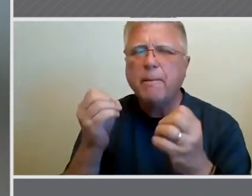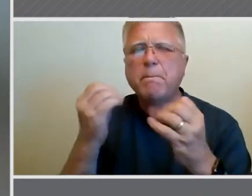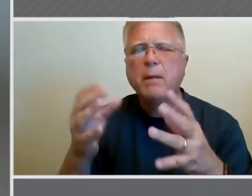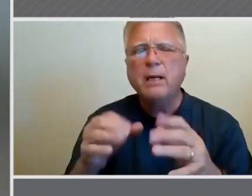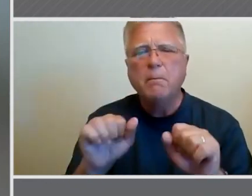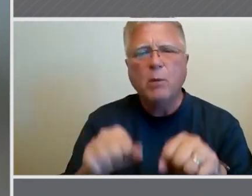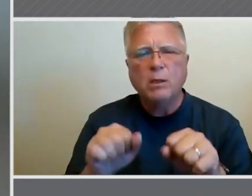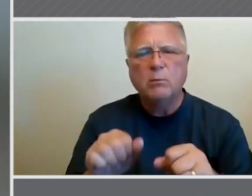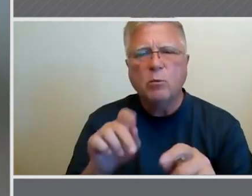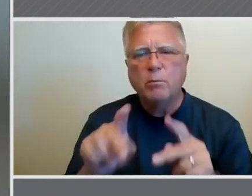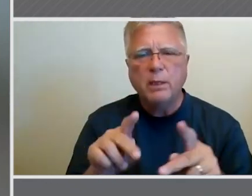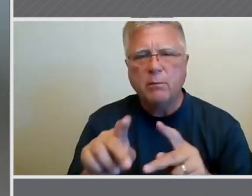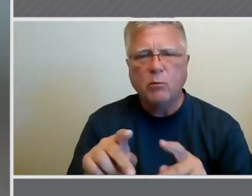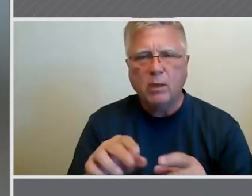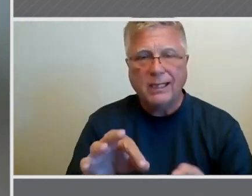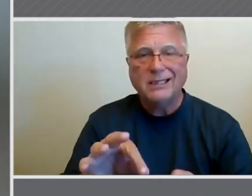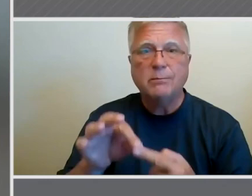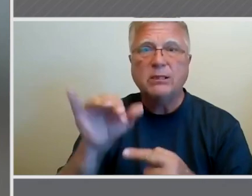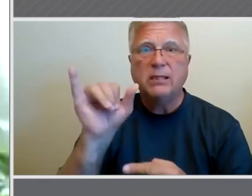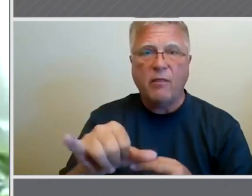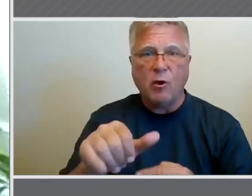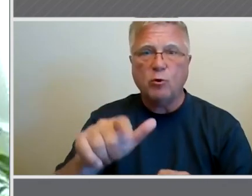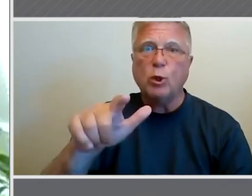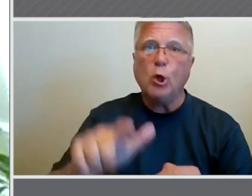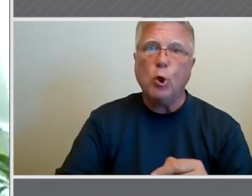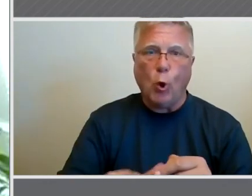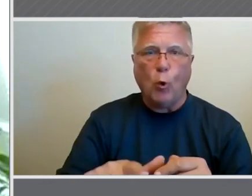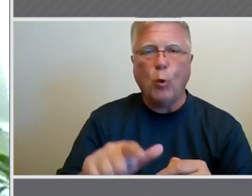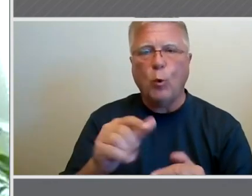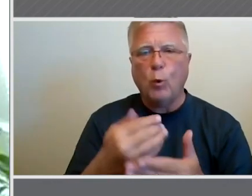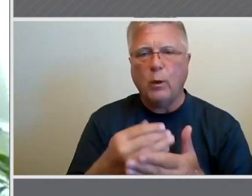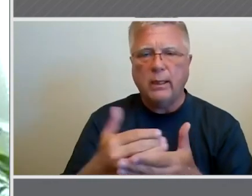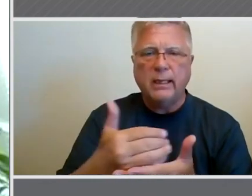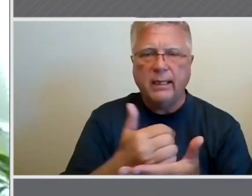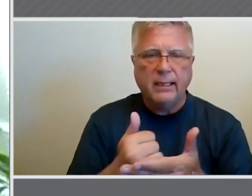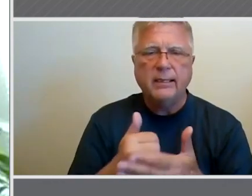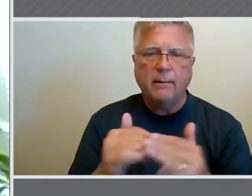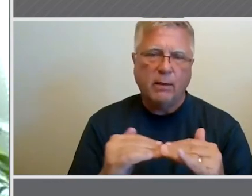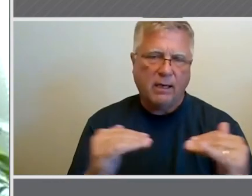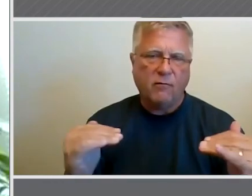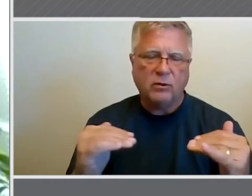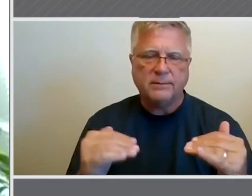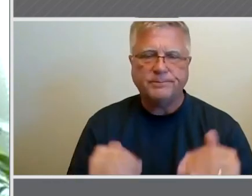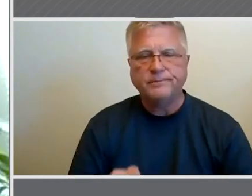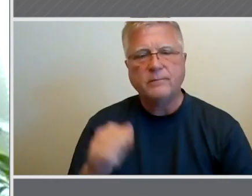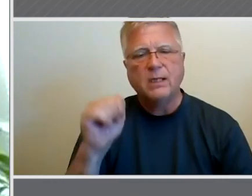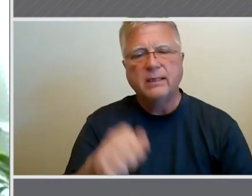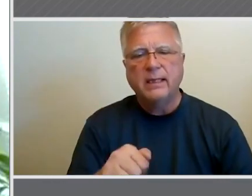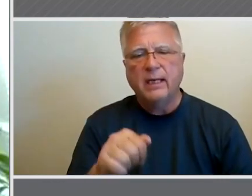Yeah, the right does a lot of leveraging of different funds sources to make some of those